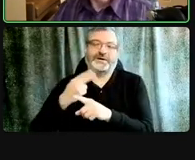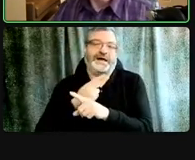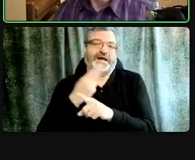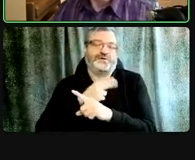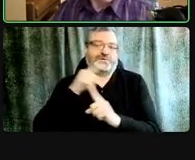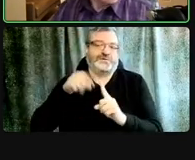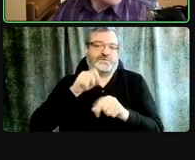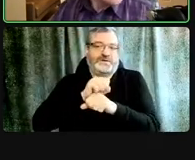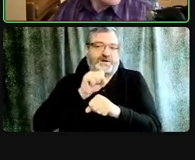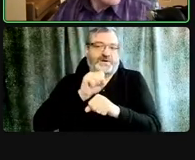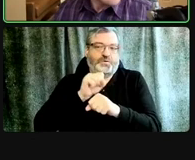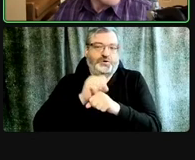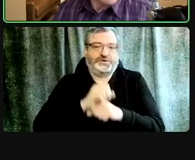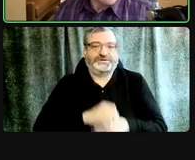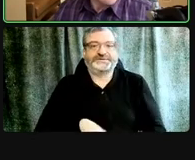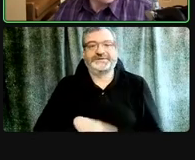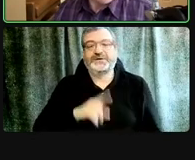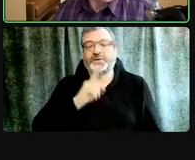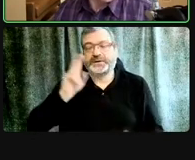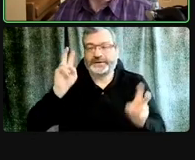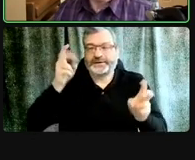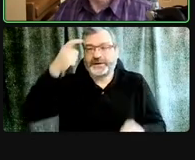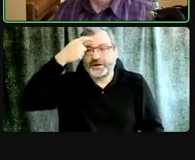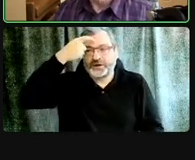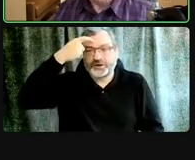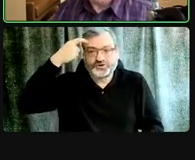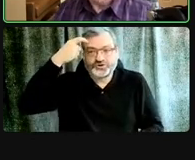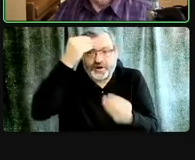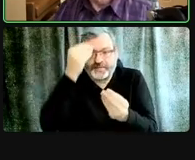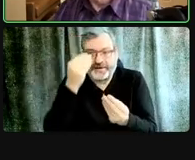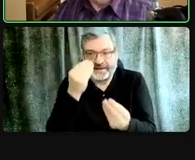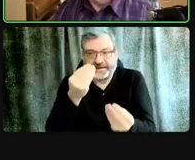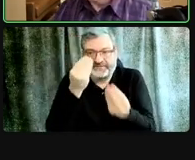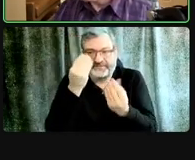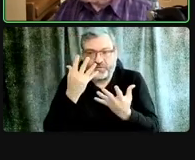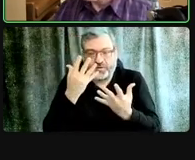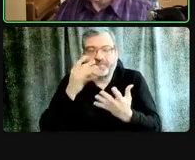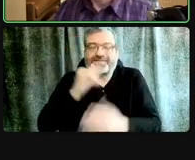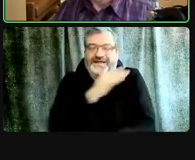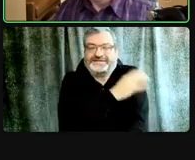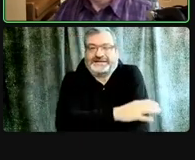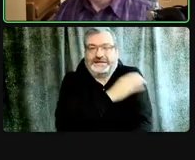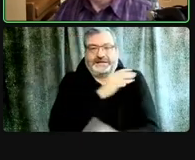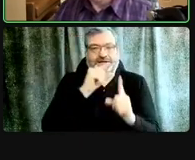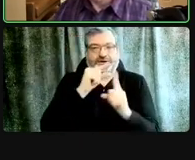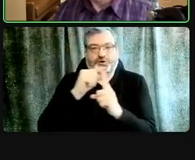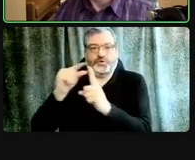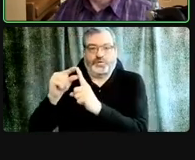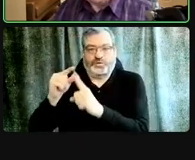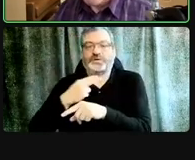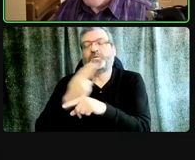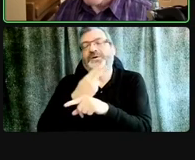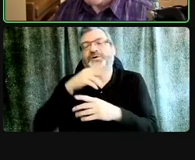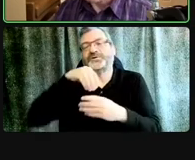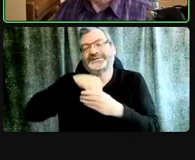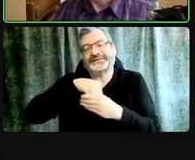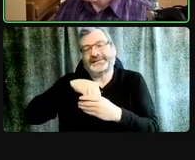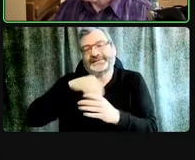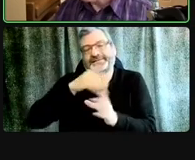Traumainformed is the clinical term that people use in the psychotherapy world in my experience.